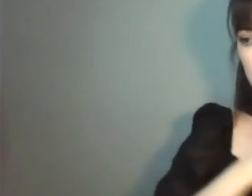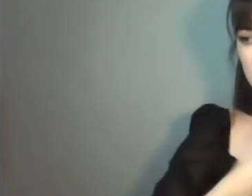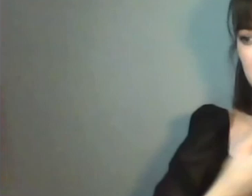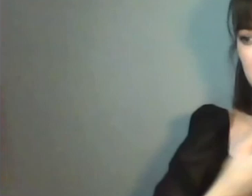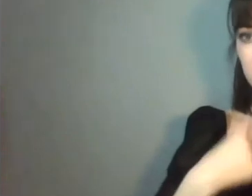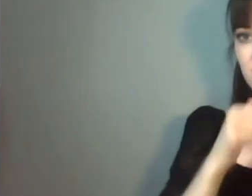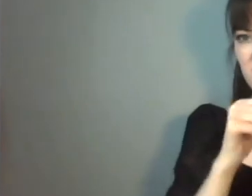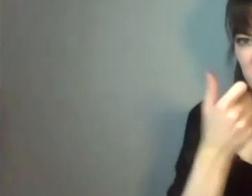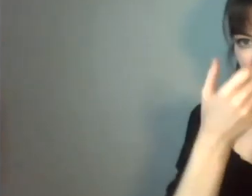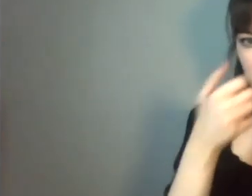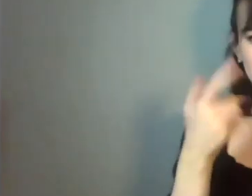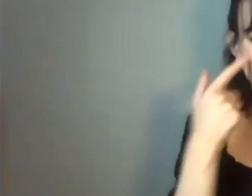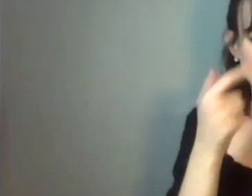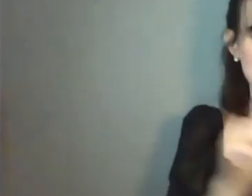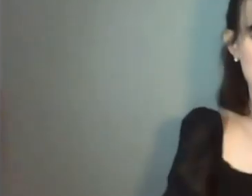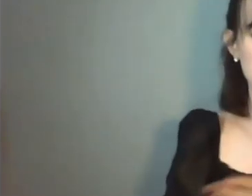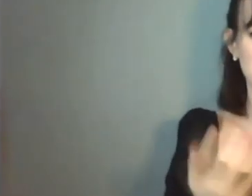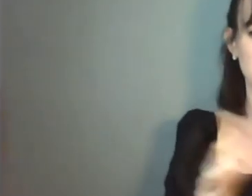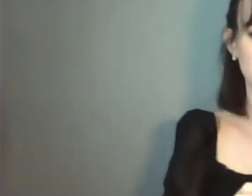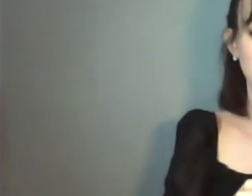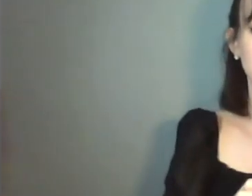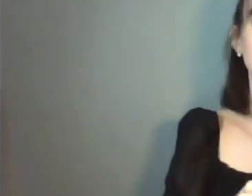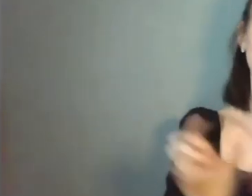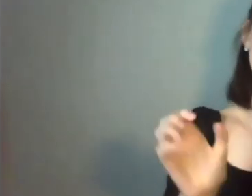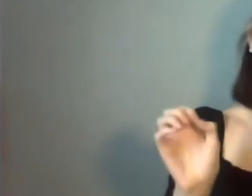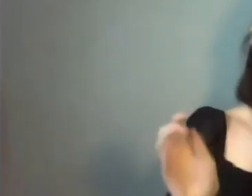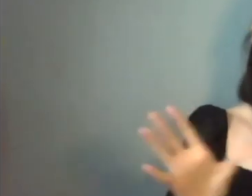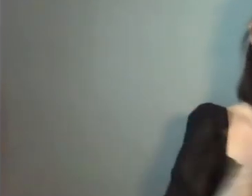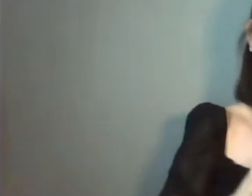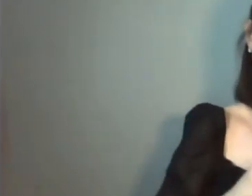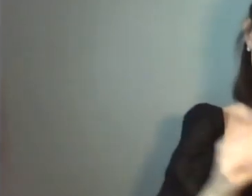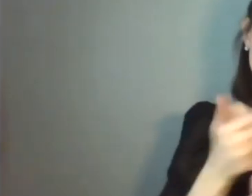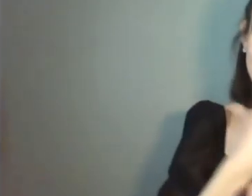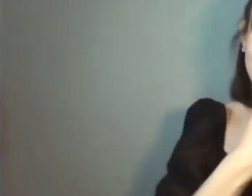and we may need to live with that and work around it but we need to highlight it and make sure that